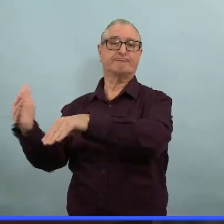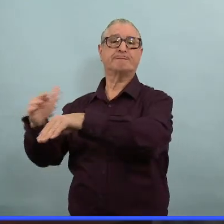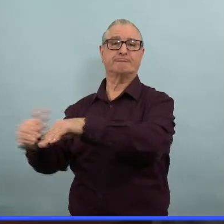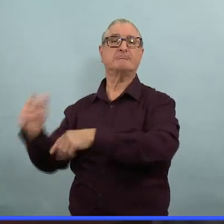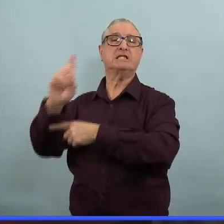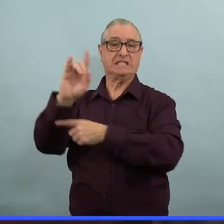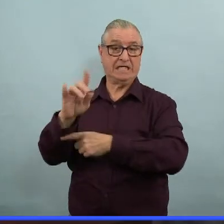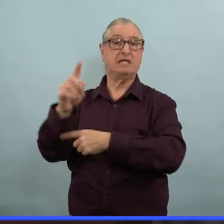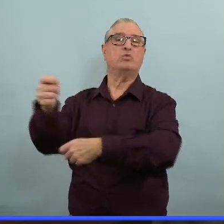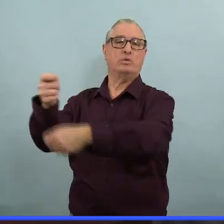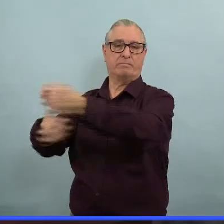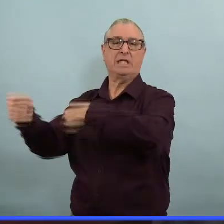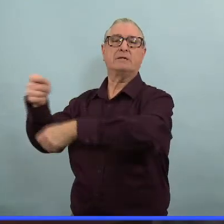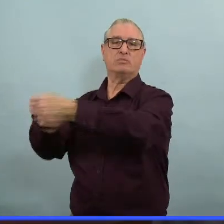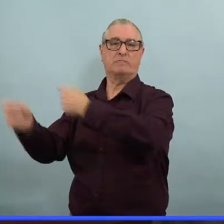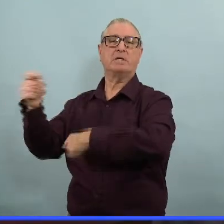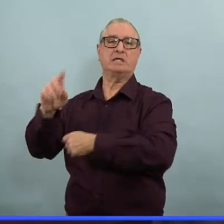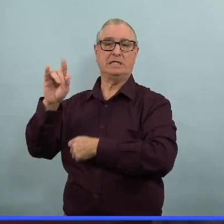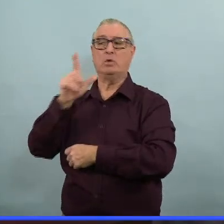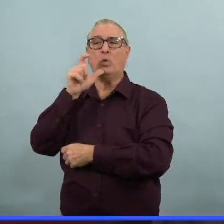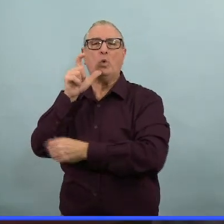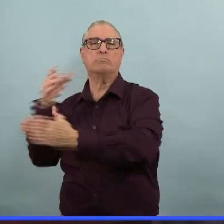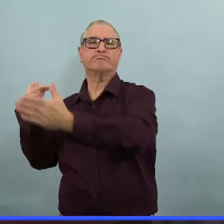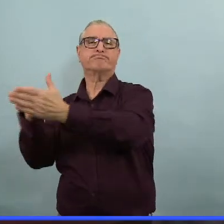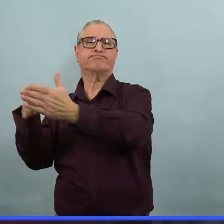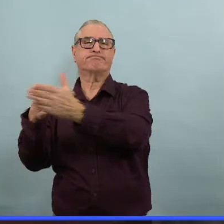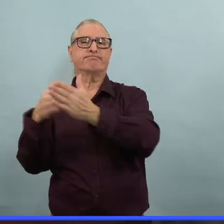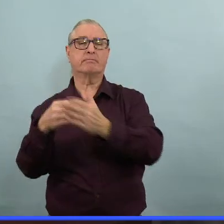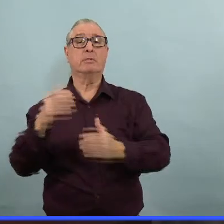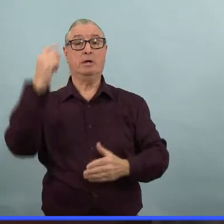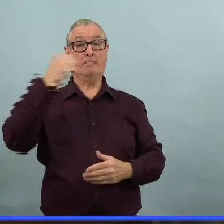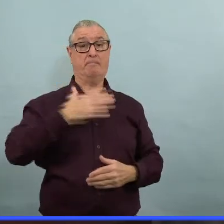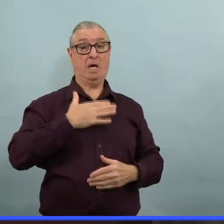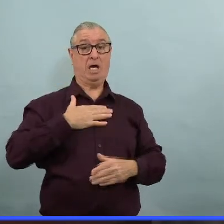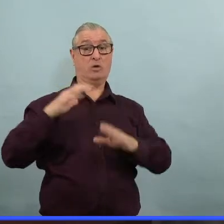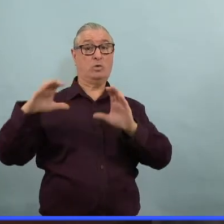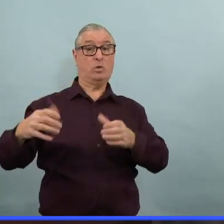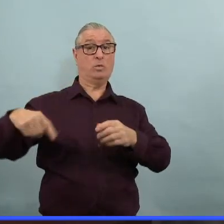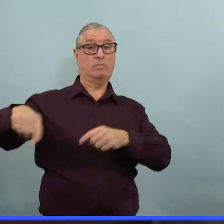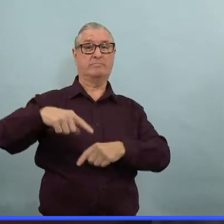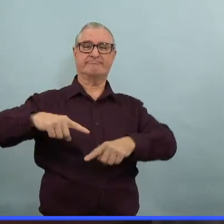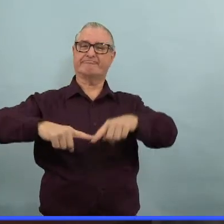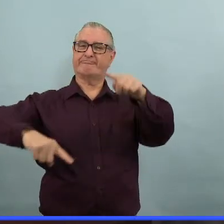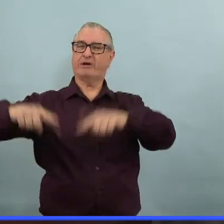a very diverse uh group of individuals within our caucus they have every right to represent